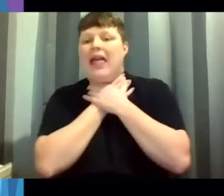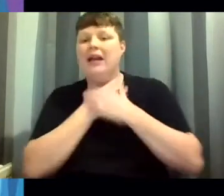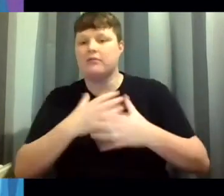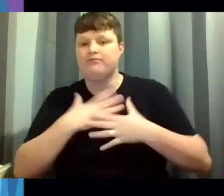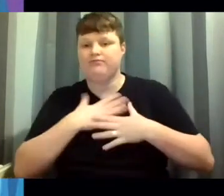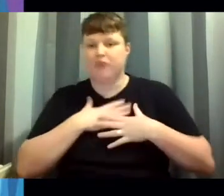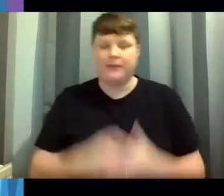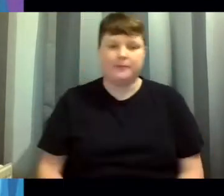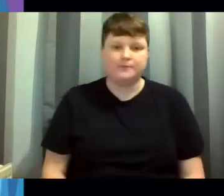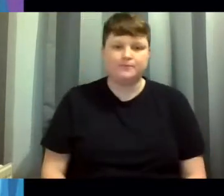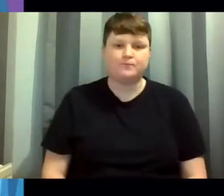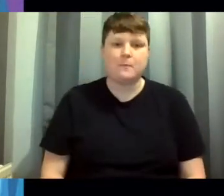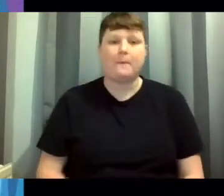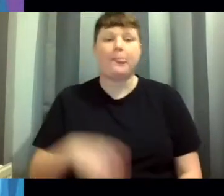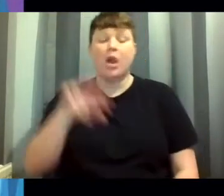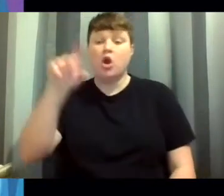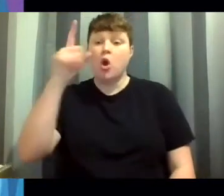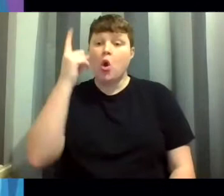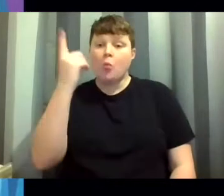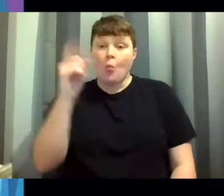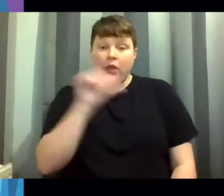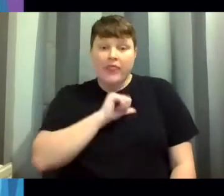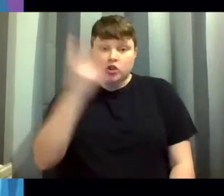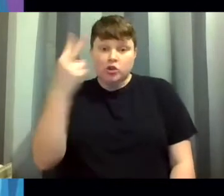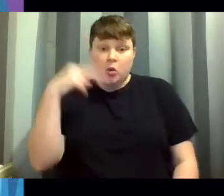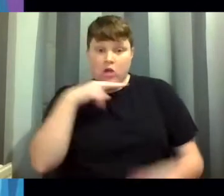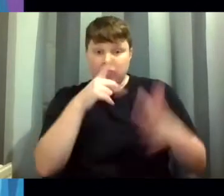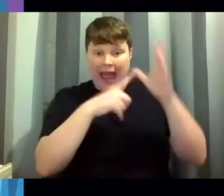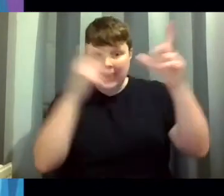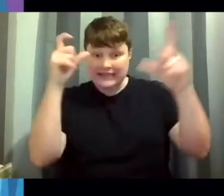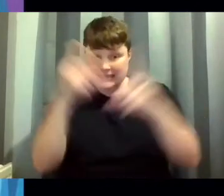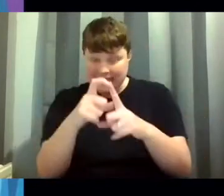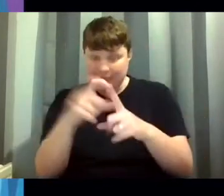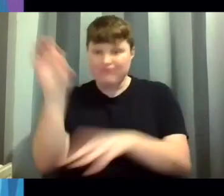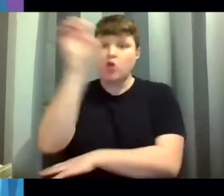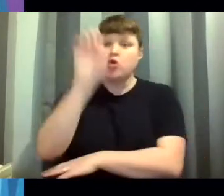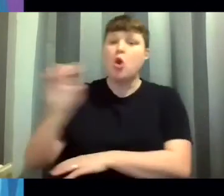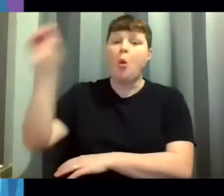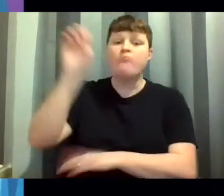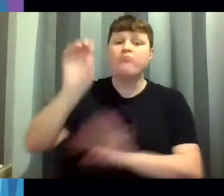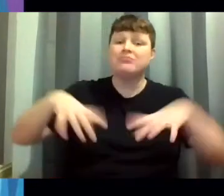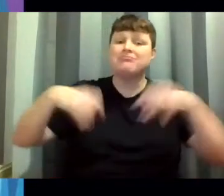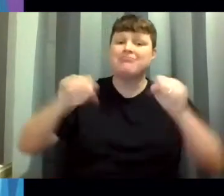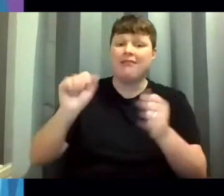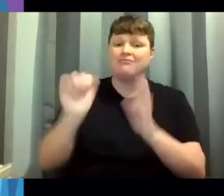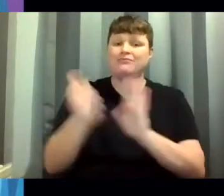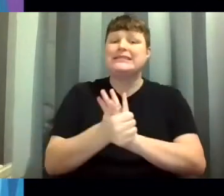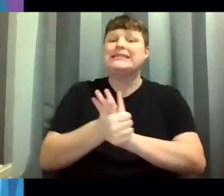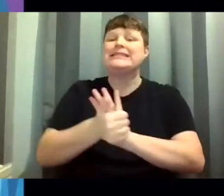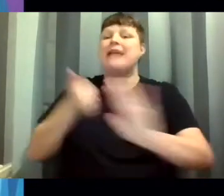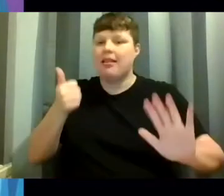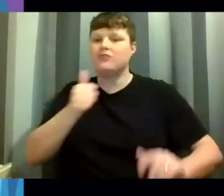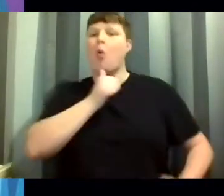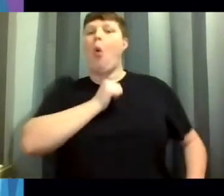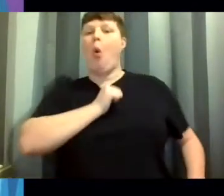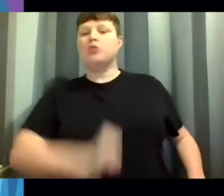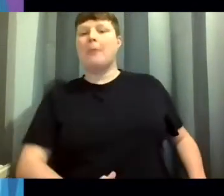In around 1200 AD, Europe started to become more developed and skilled in autopsies and started to